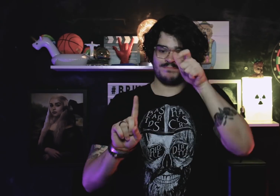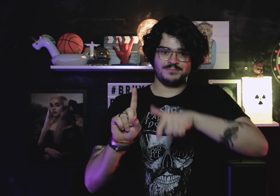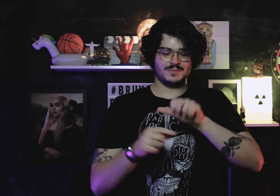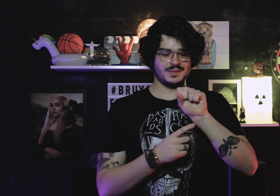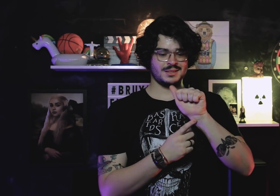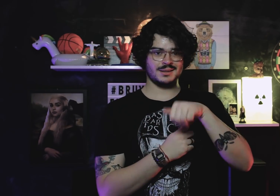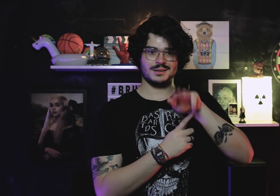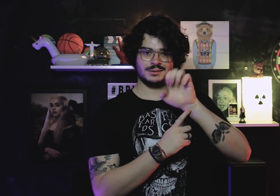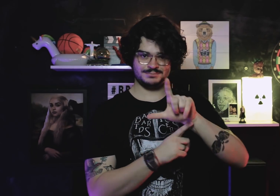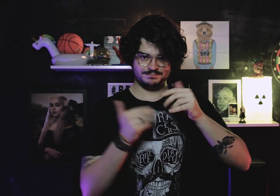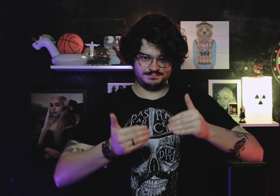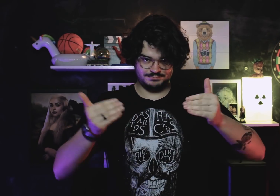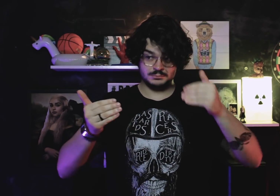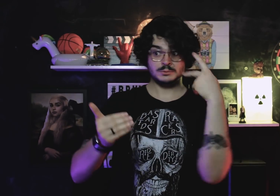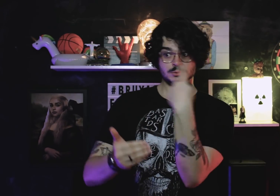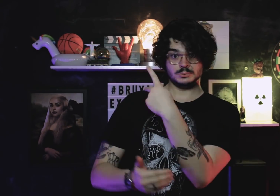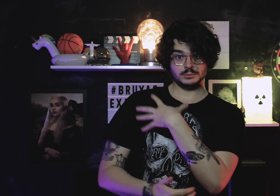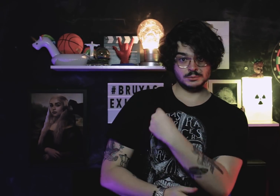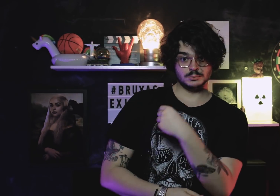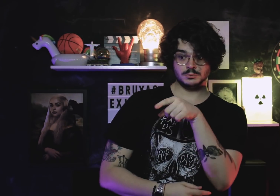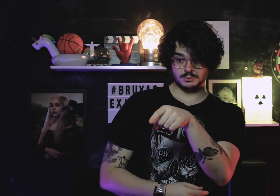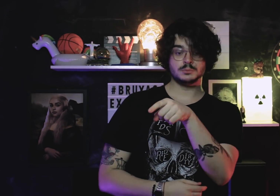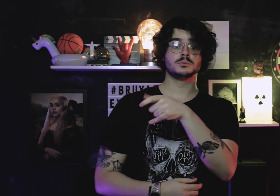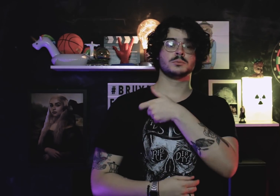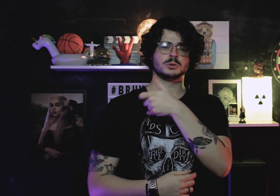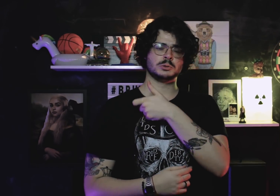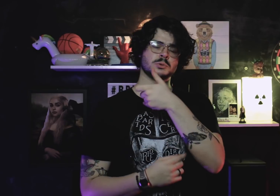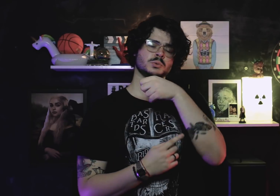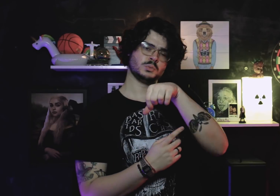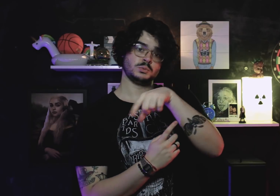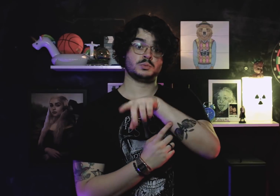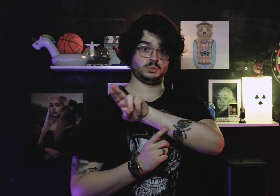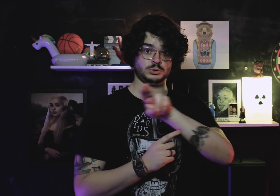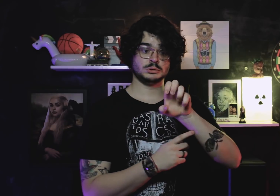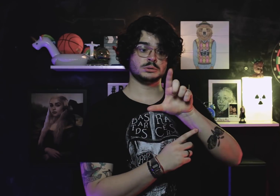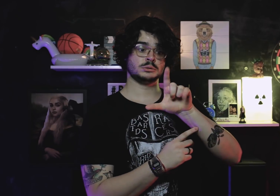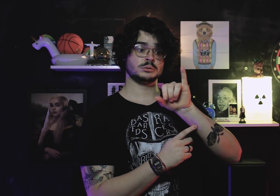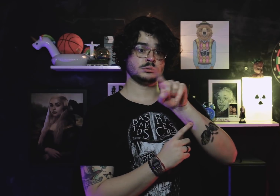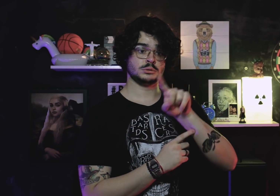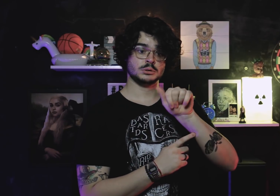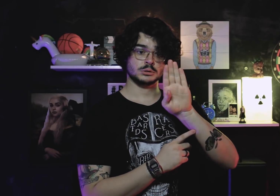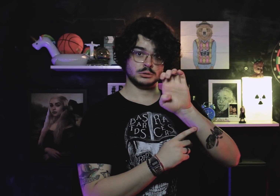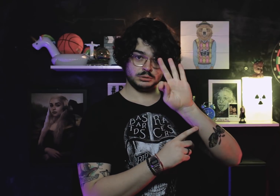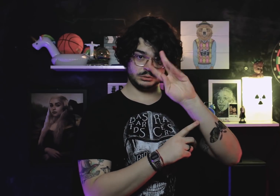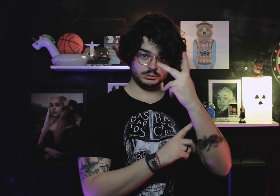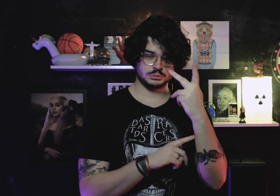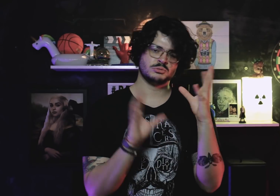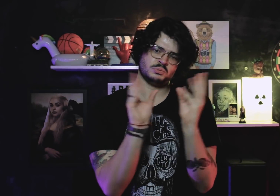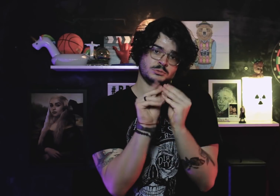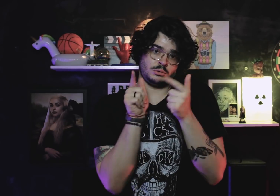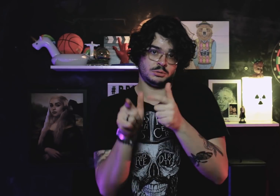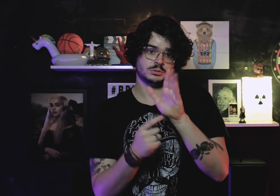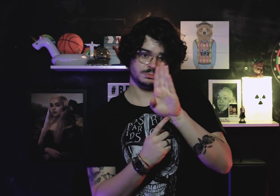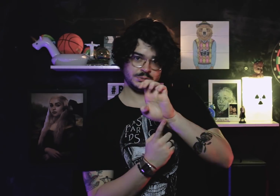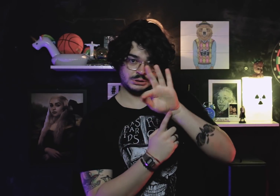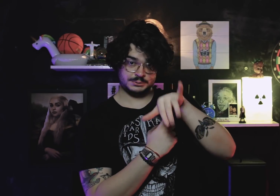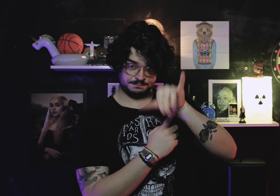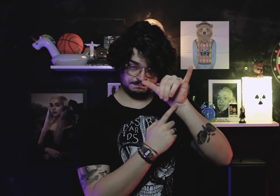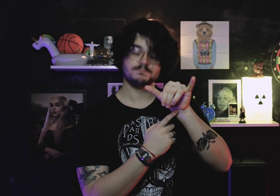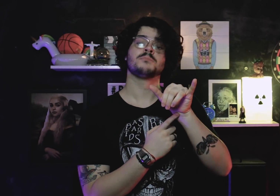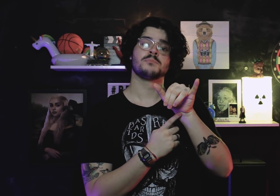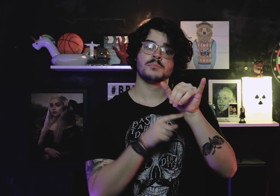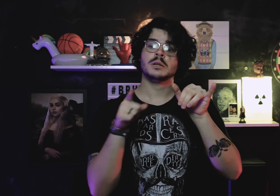Samuel Parris's daughter, Elizabeth “Betty” Parris, 9,